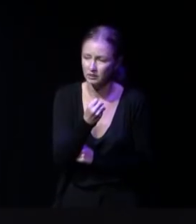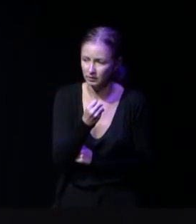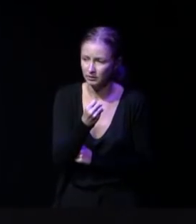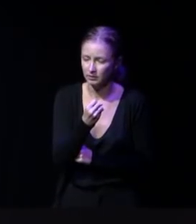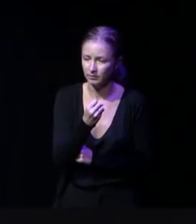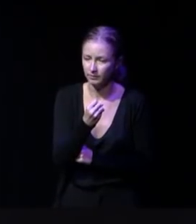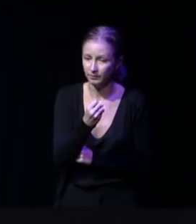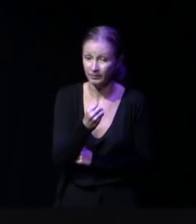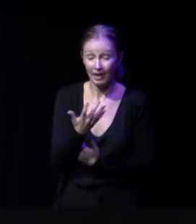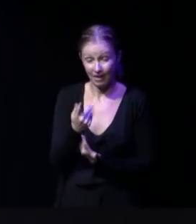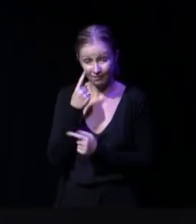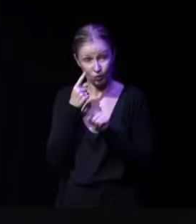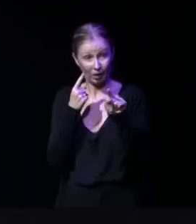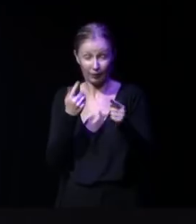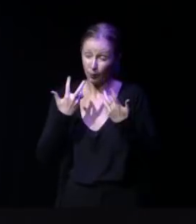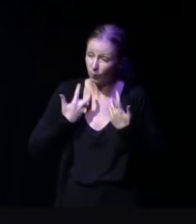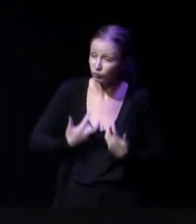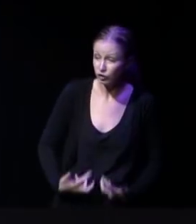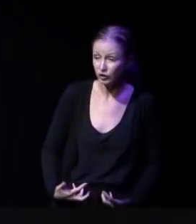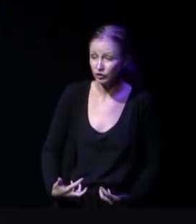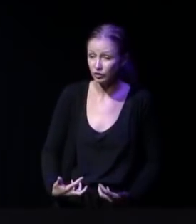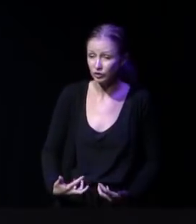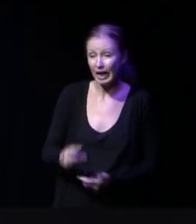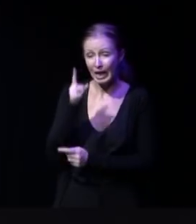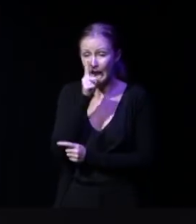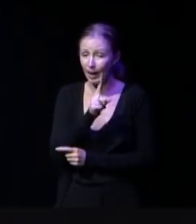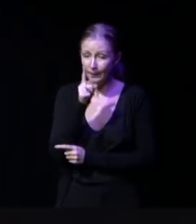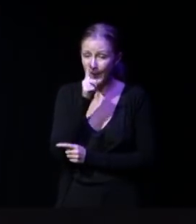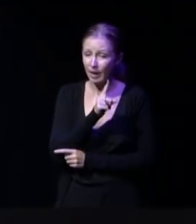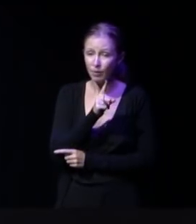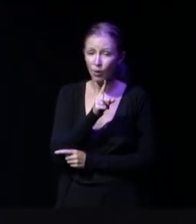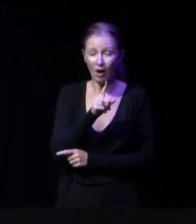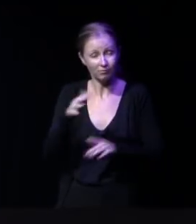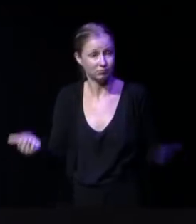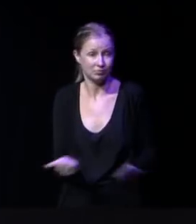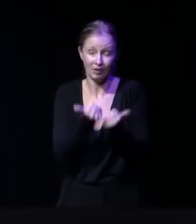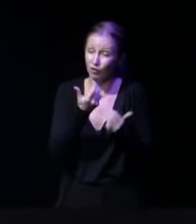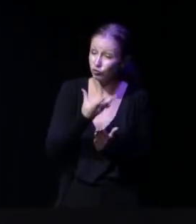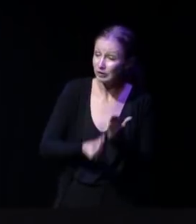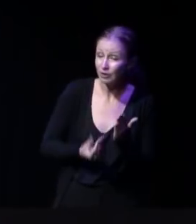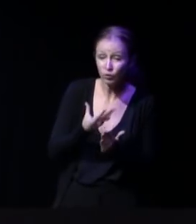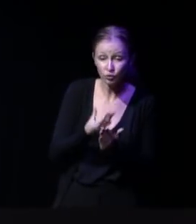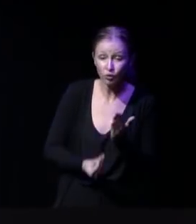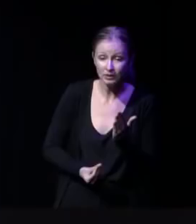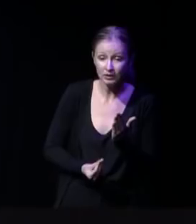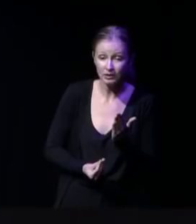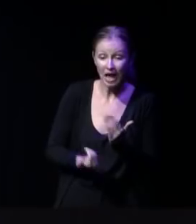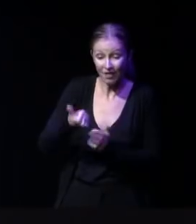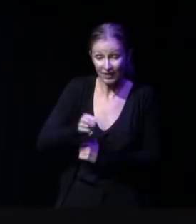Even the very, very wealthy, the ones who are extracting the resources including our lives and our energies and our bodies